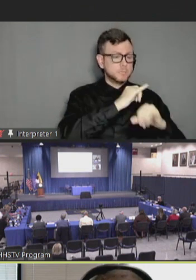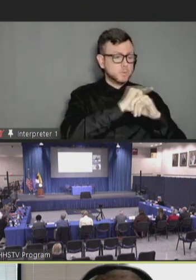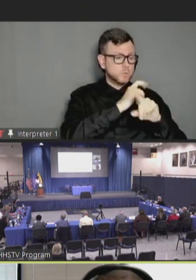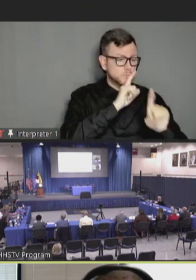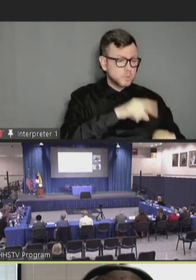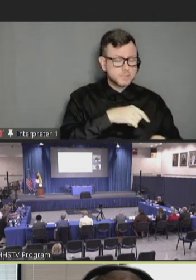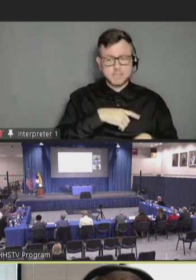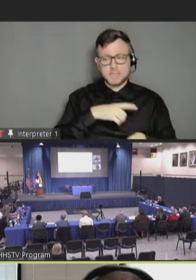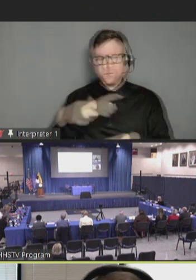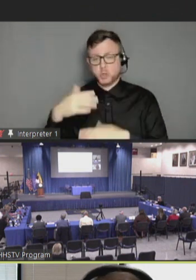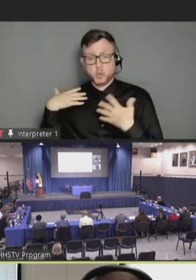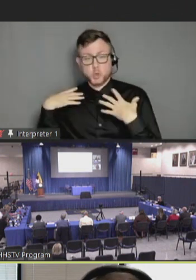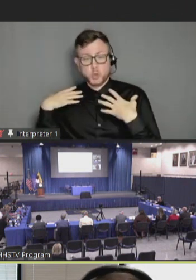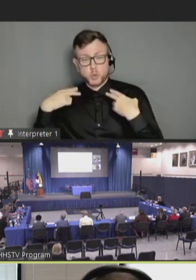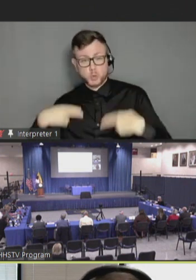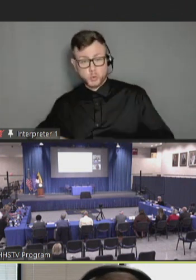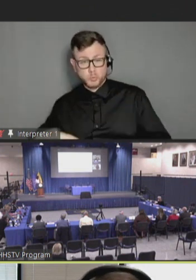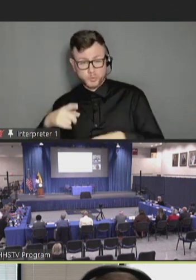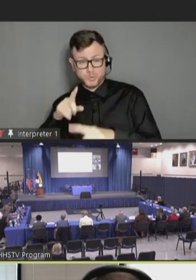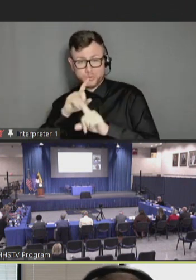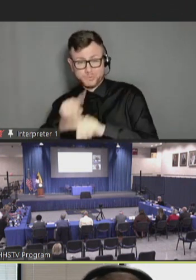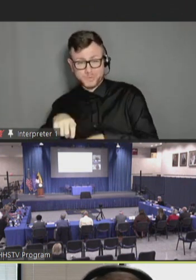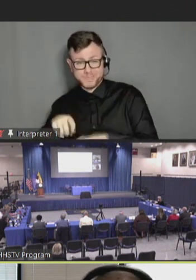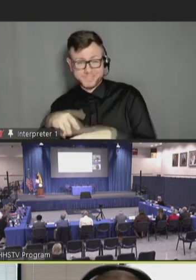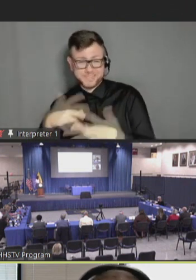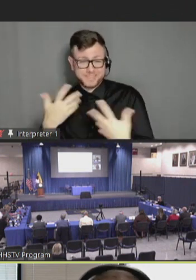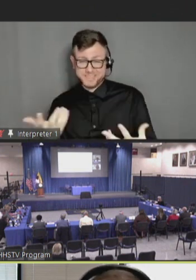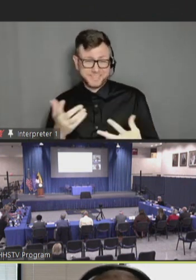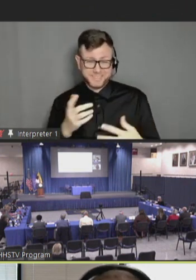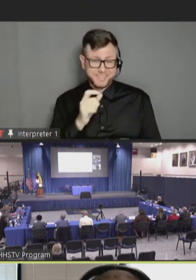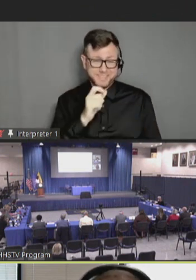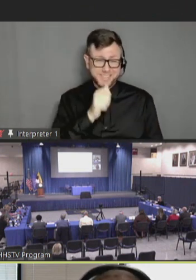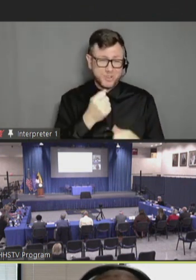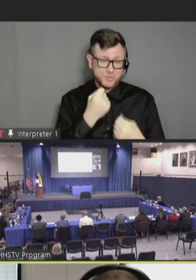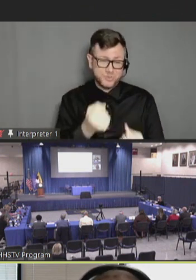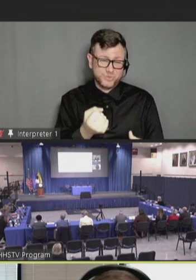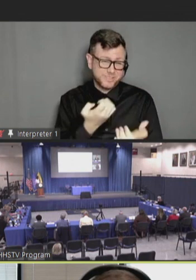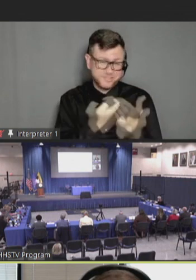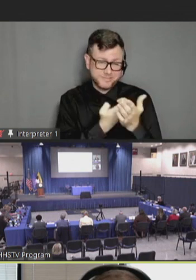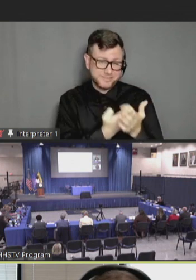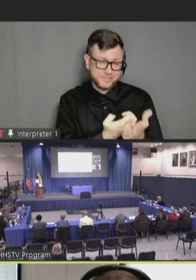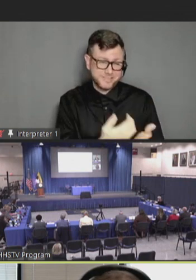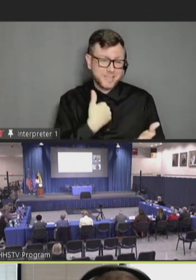immune response. That they felt like you really shouldn't sort of take that as very strong evidence that there's biologic plausibility there.